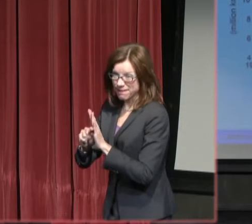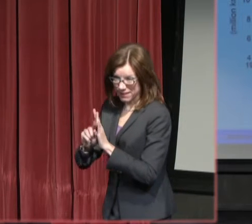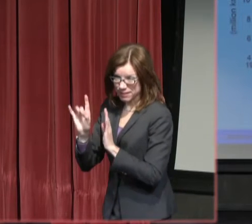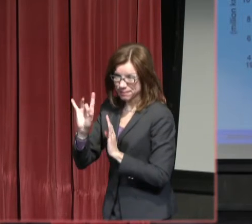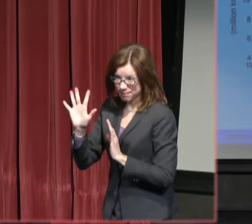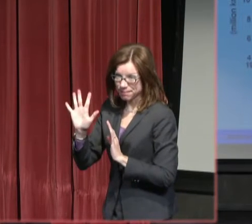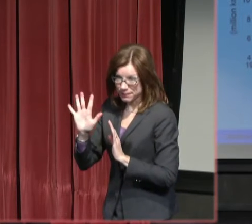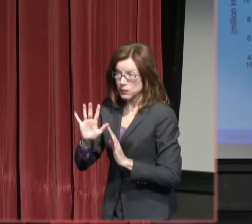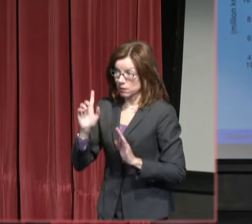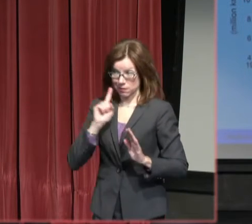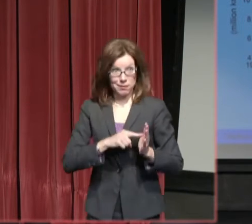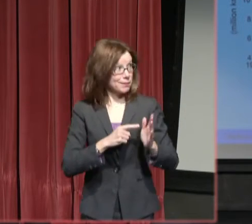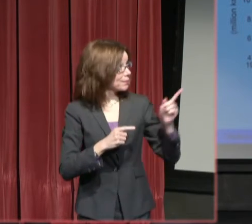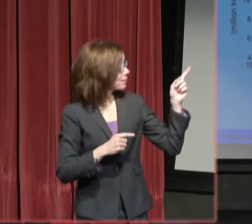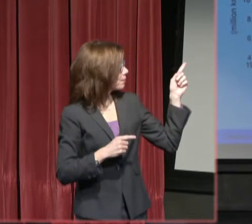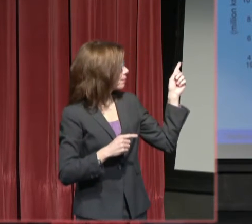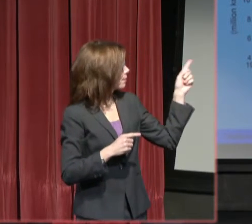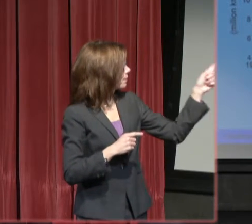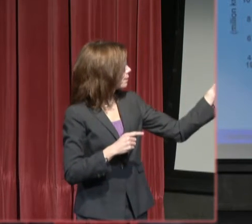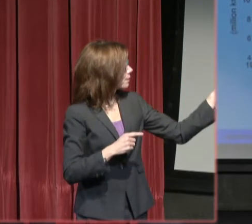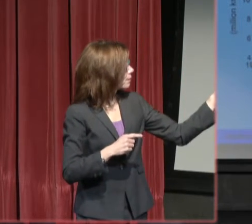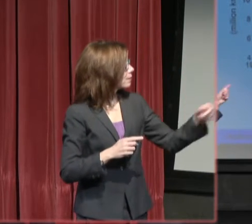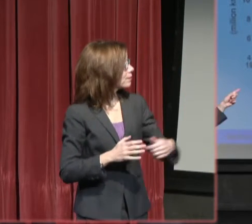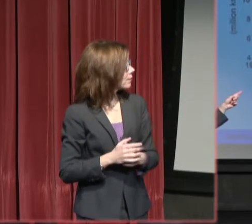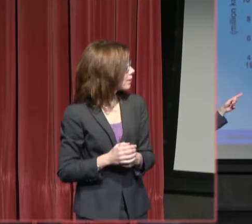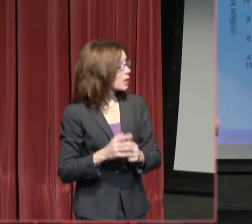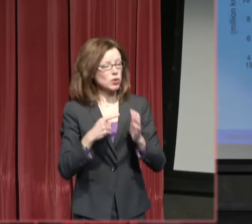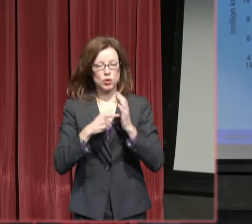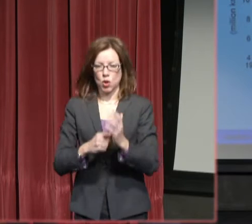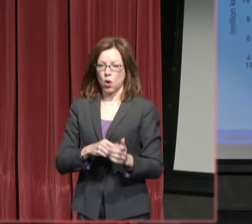All of these slides are showing 100 years from 1900 to 2000.